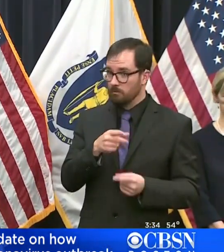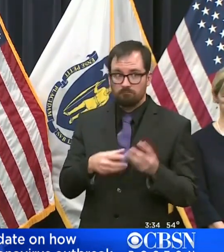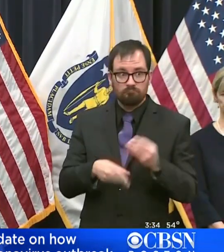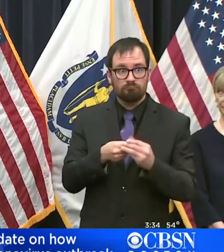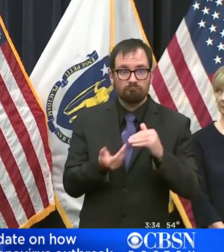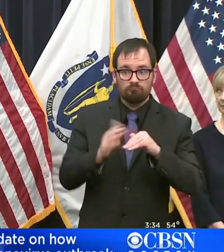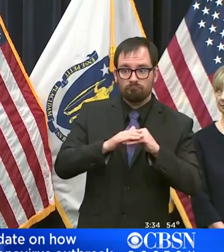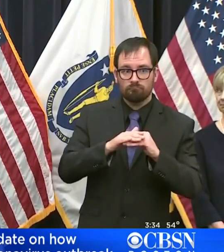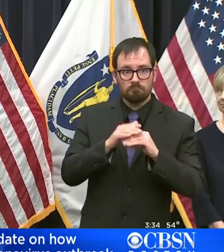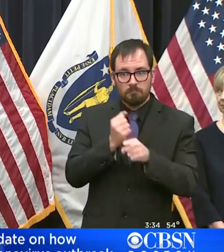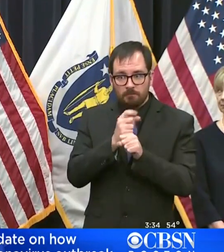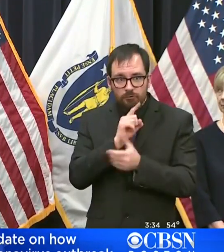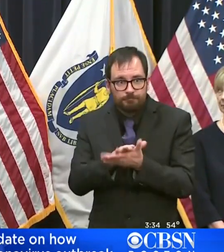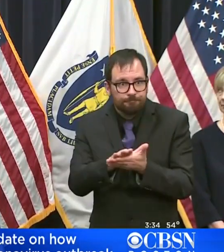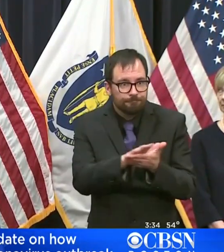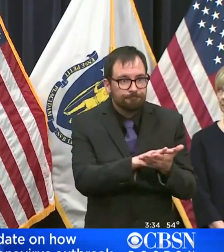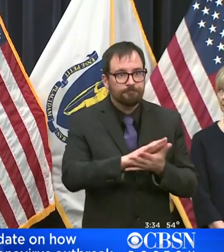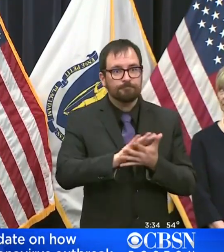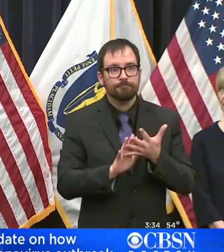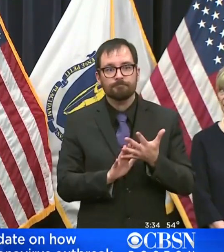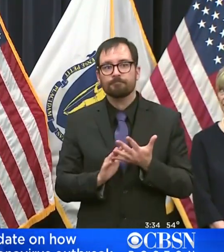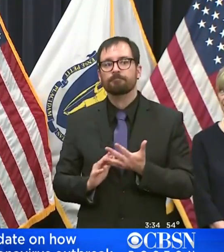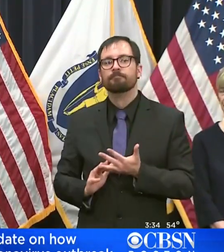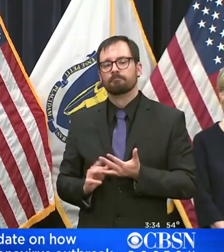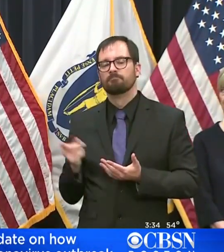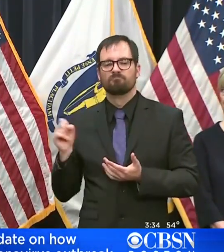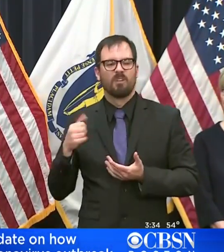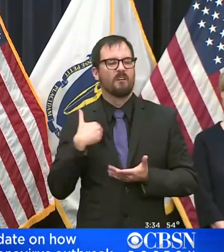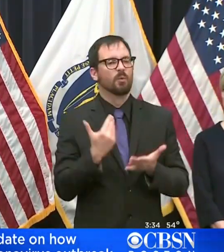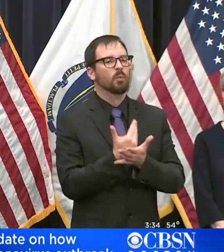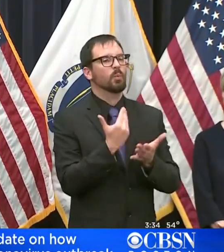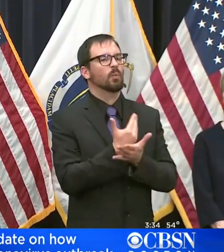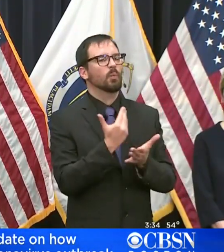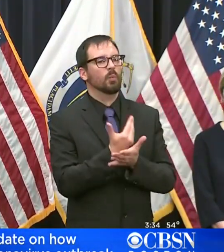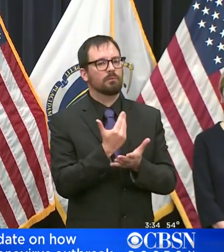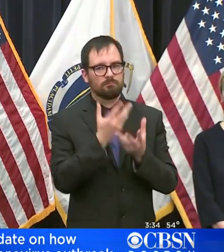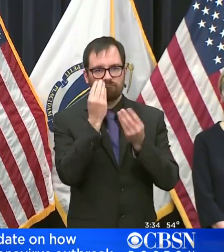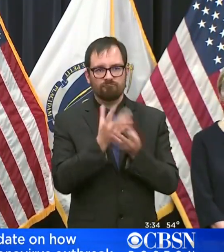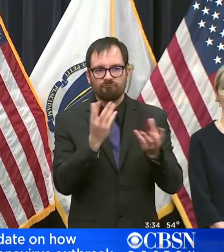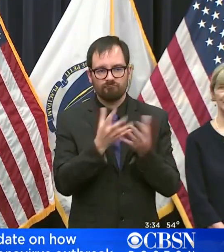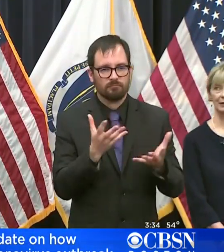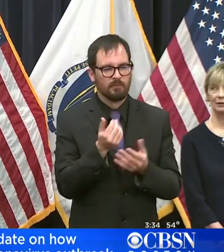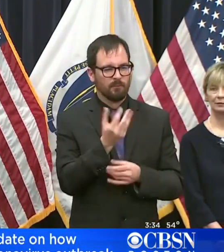YEAH, THE -- WE ISSUED THROUGH THE DEPARTMENT OF PUBLIC HEALTH AN UPDATED SET OF GUIDELINES AROUND CHILD CARE